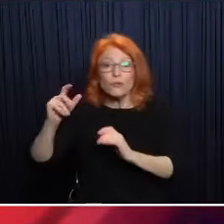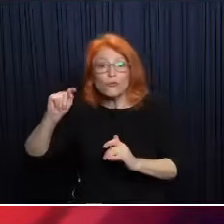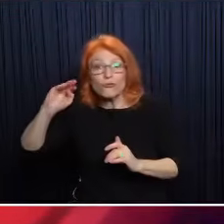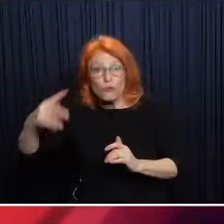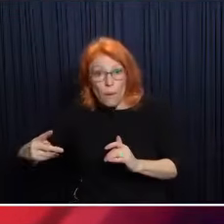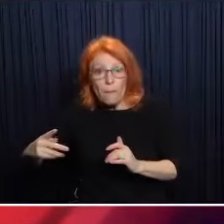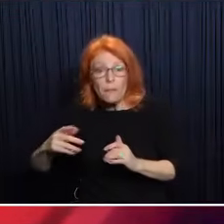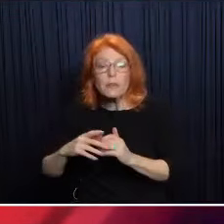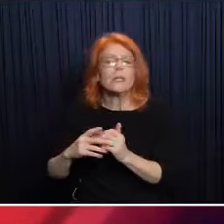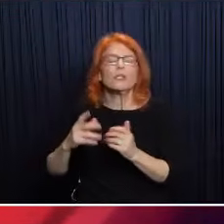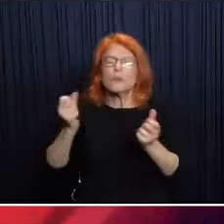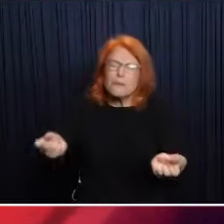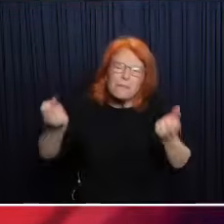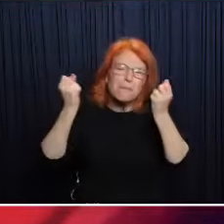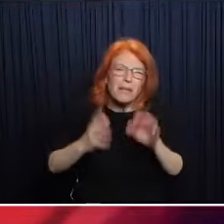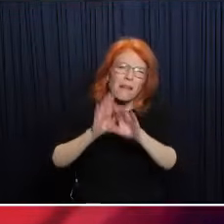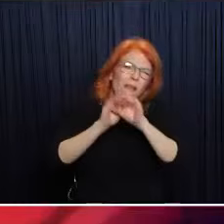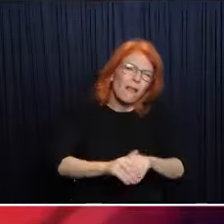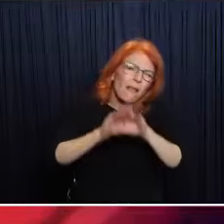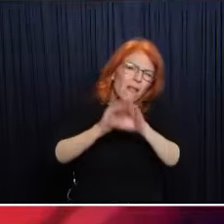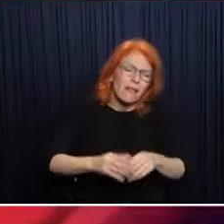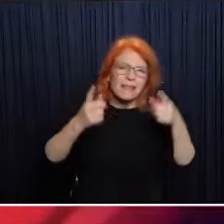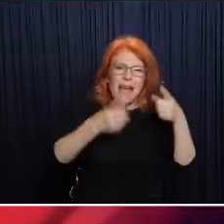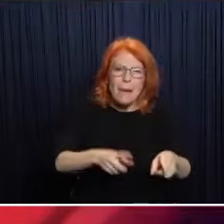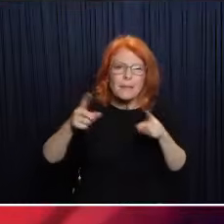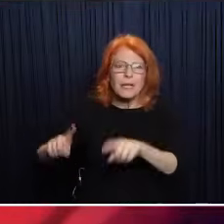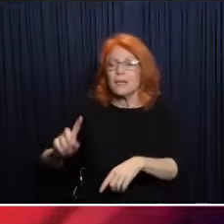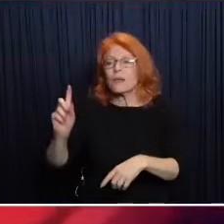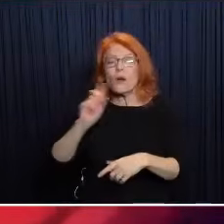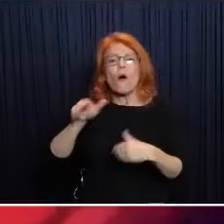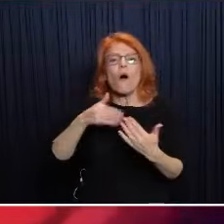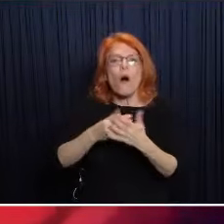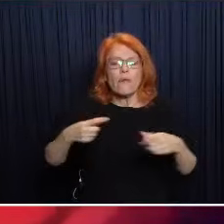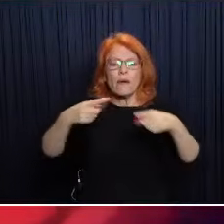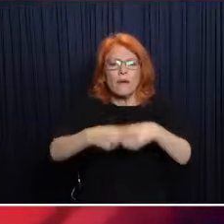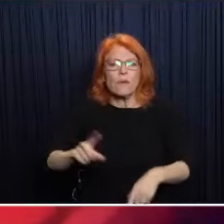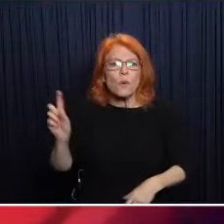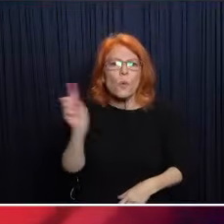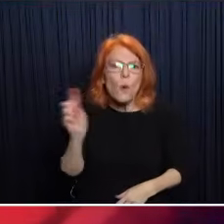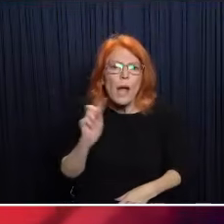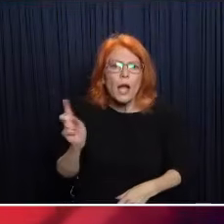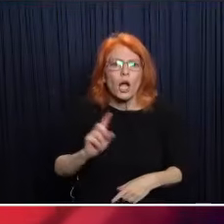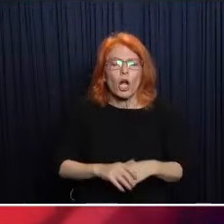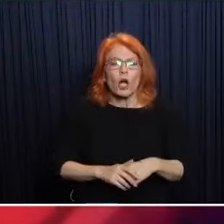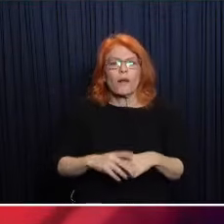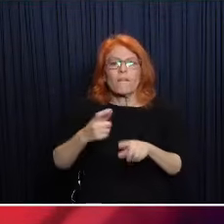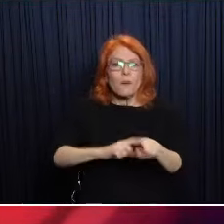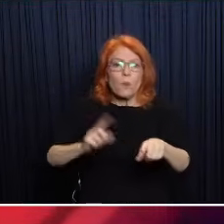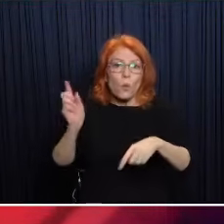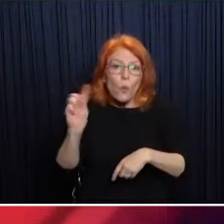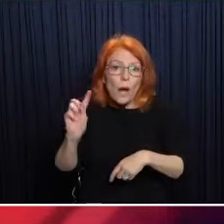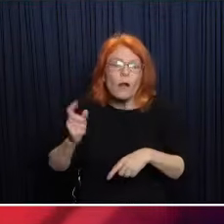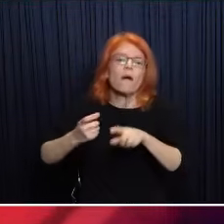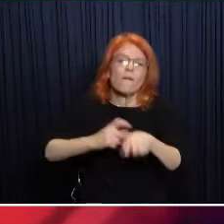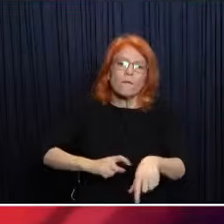THE OBAMA ADMINISTRATION DETAINED MORE AMERICAN CITIZENS AND THE TRUMP ADMINISTRATION HAS. THERE ARE SO MANY HYPOCRISIES